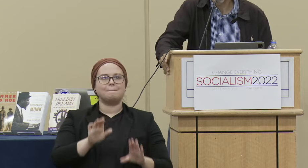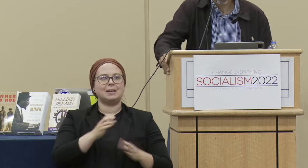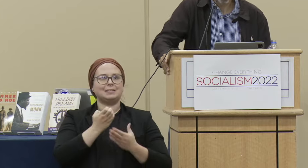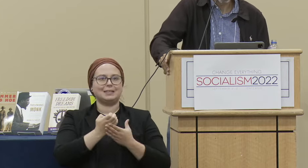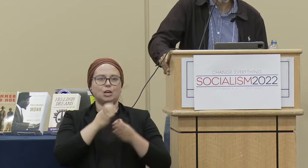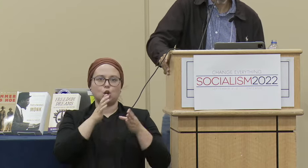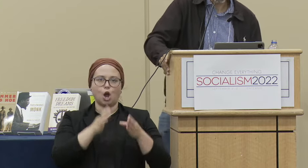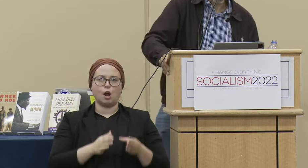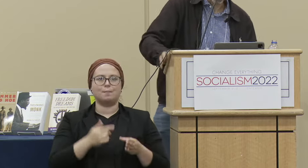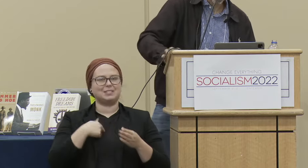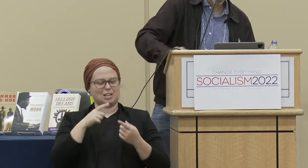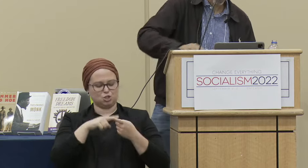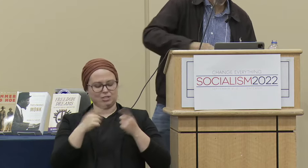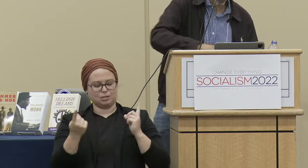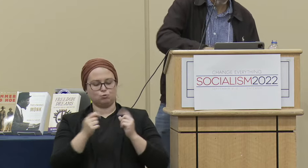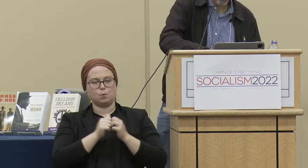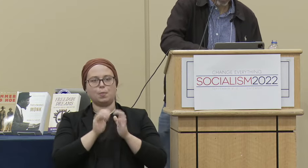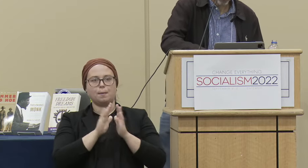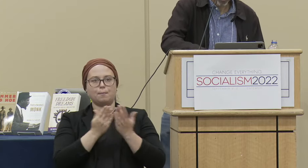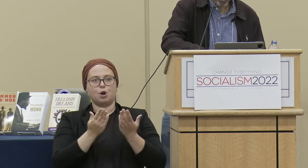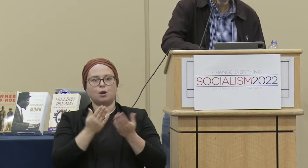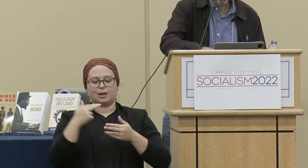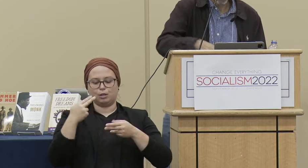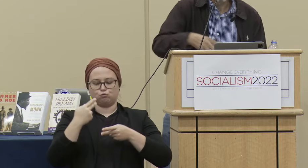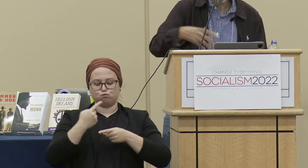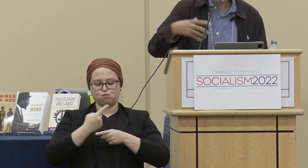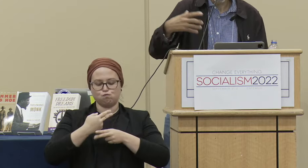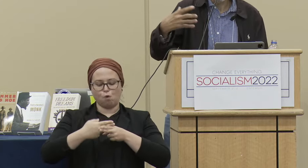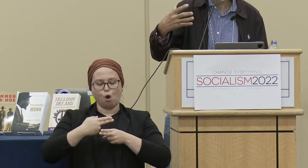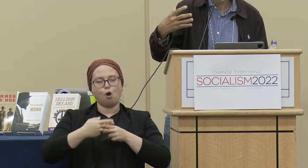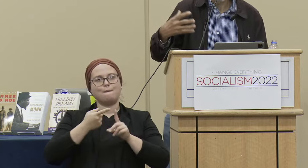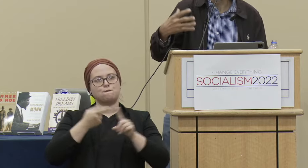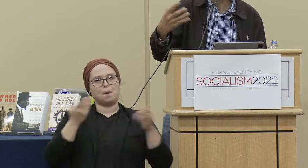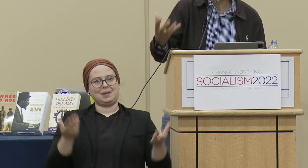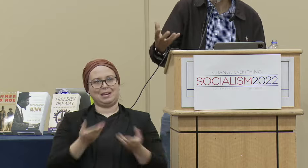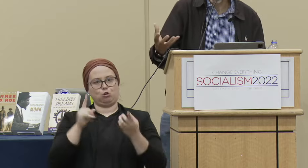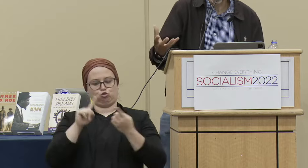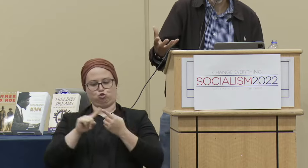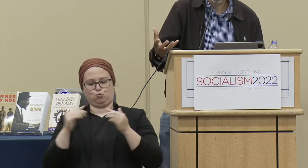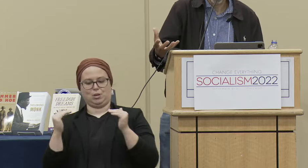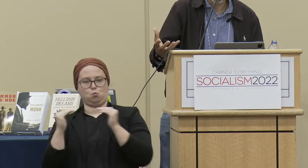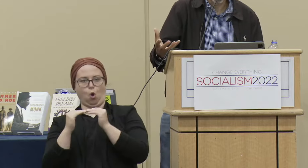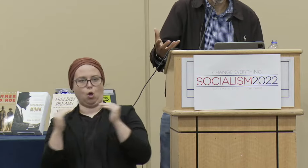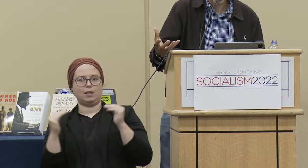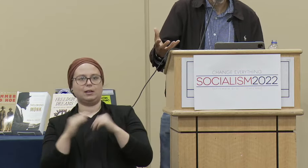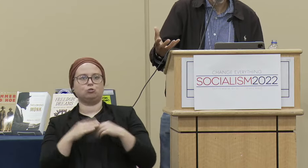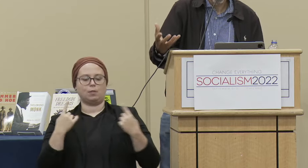economist and figure, I disagree with the book, which is called "From Here to Equality," which argues that